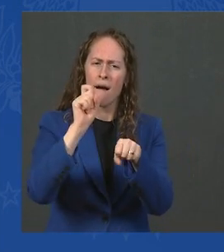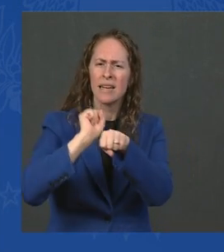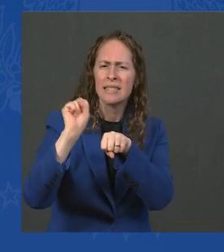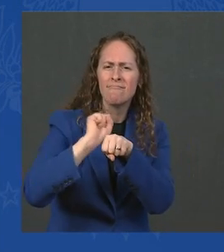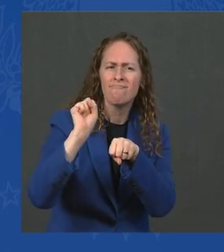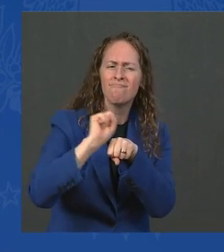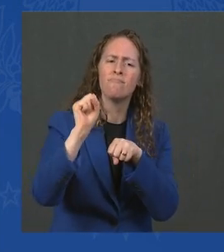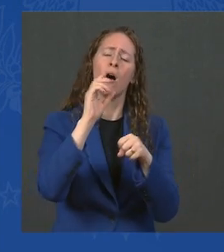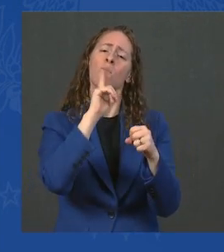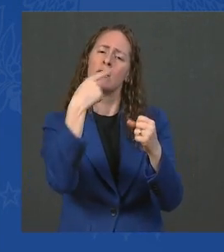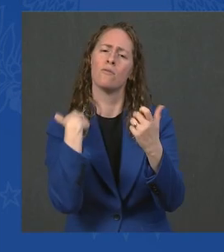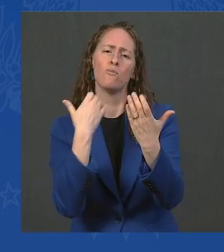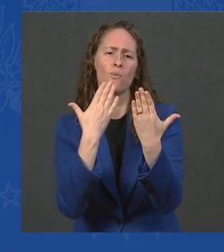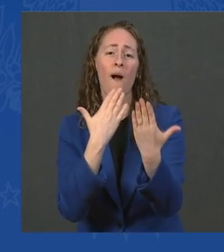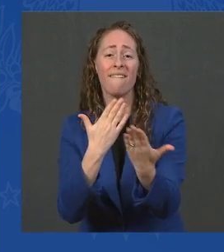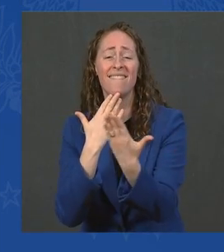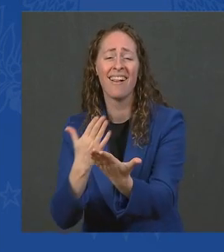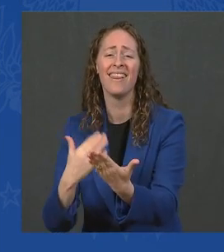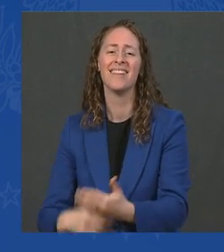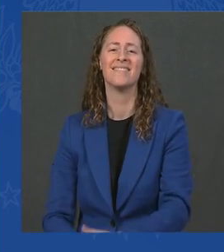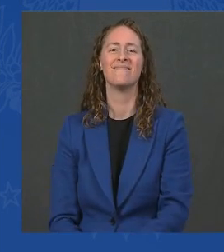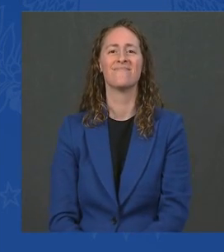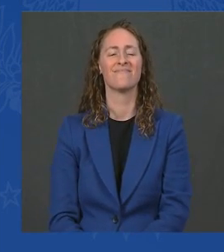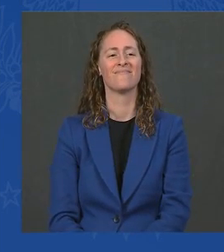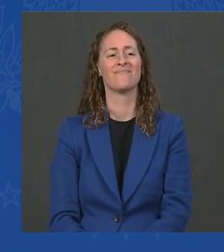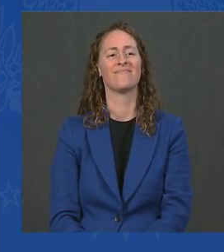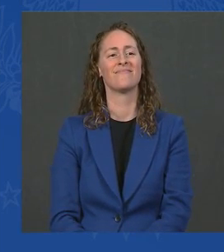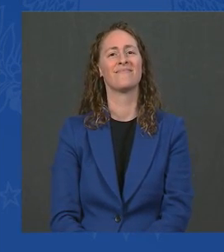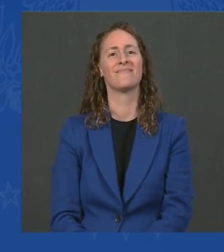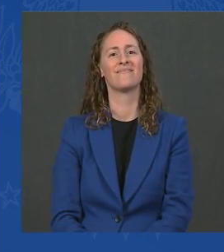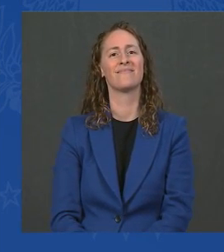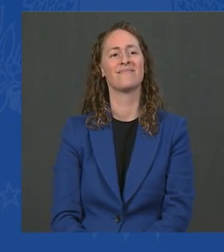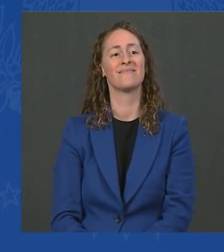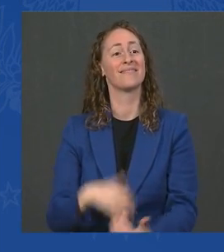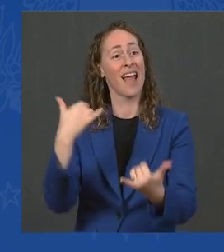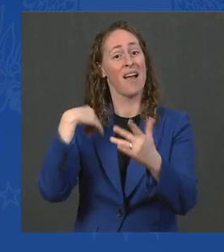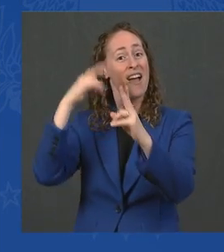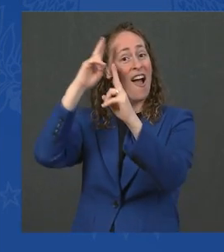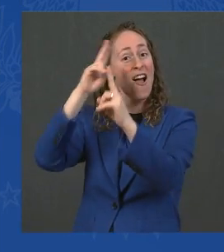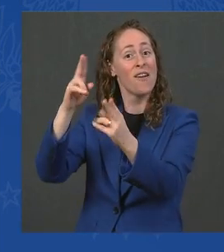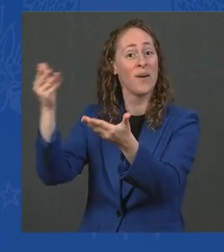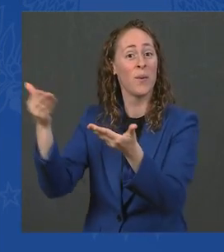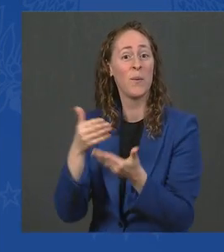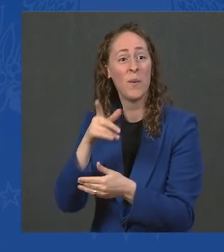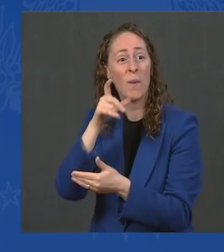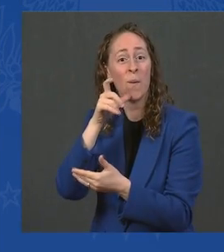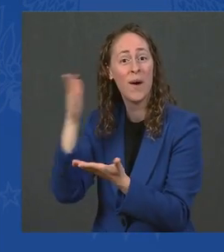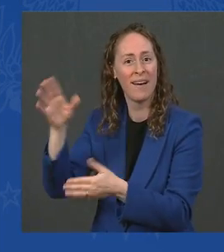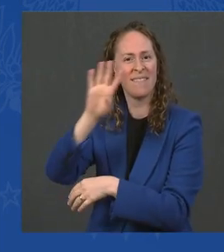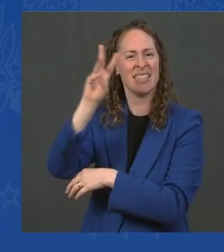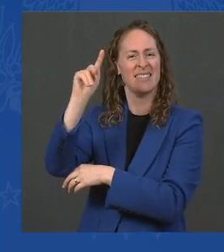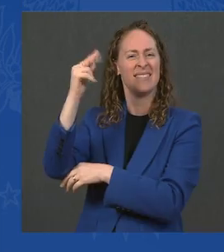At this time, it is my extreme honor to introduce the 46th President of the United States of America, President Joe Biden.